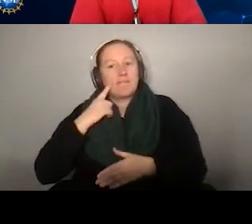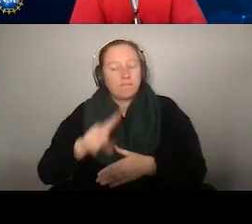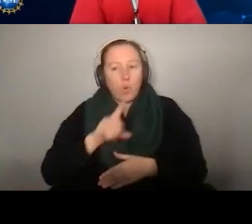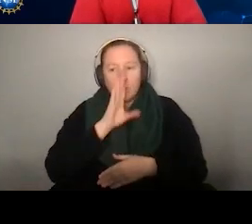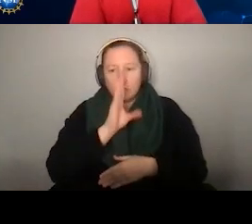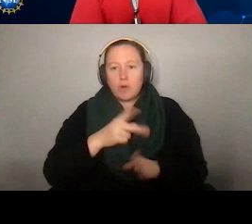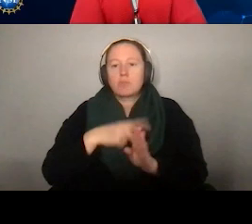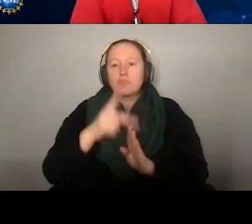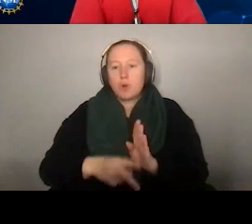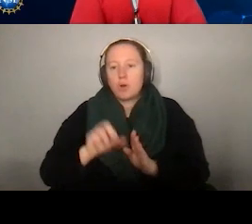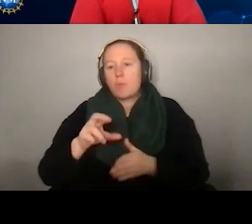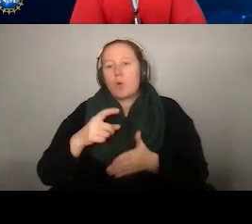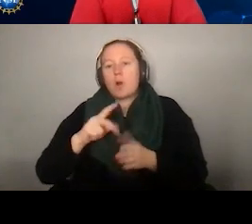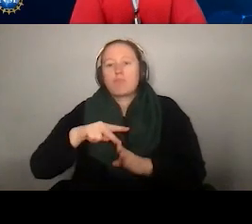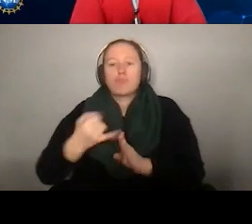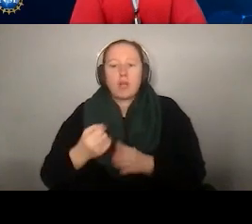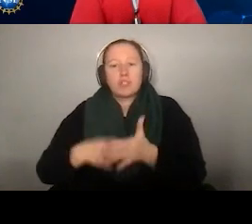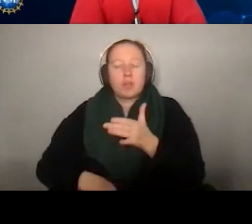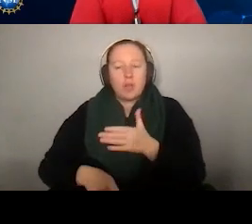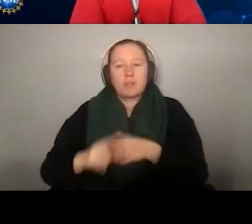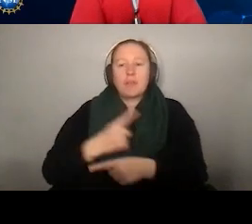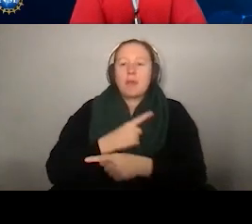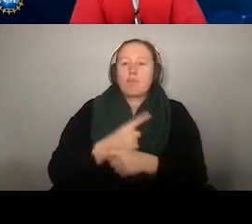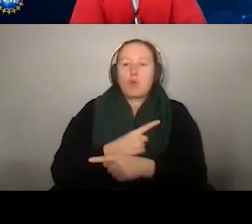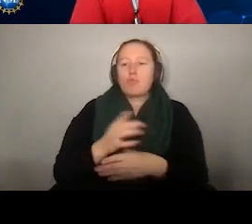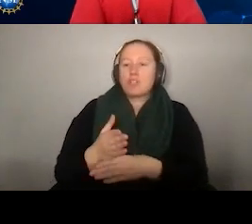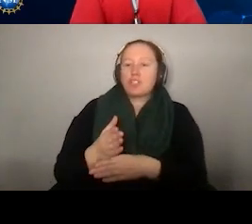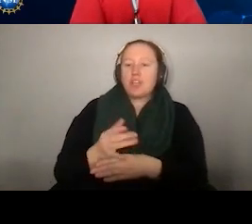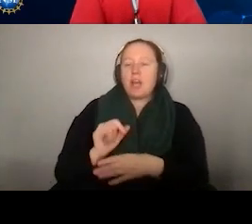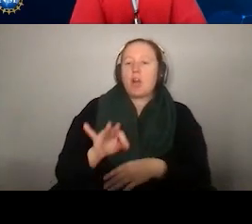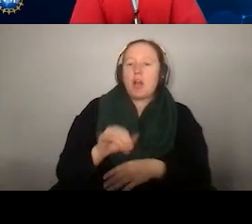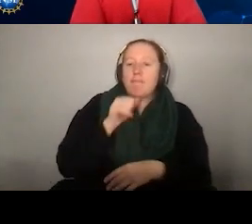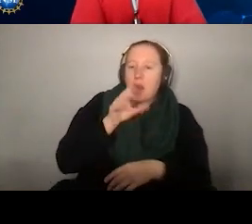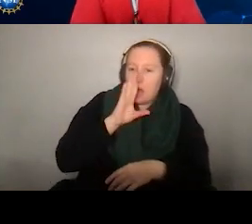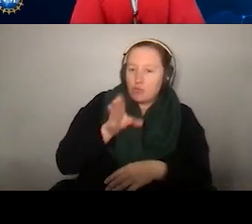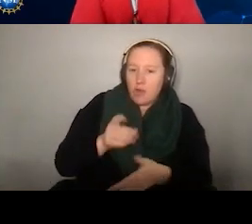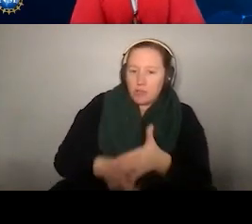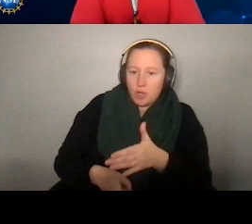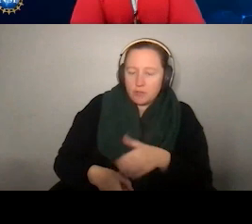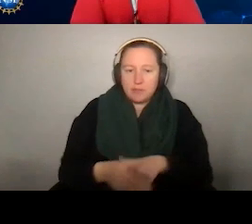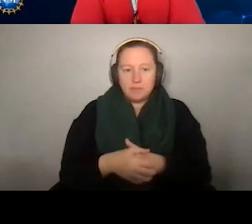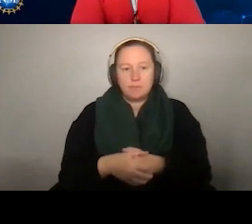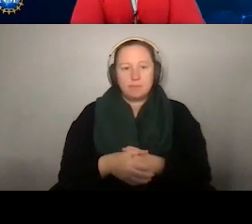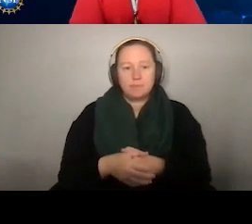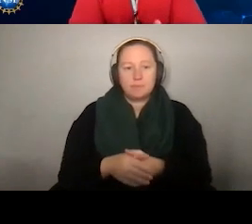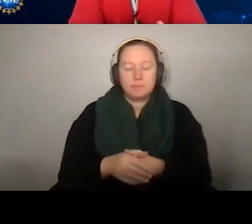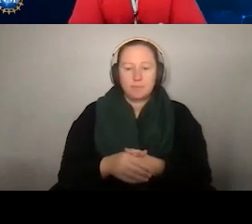the appropriate share of the allowable indirect cost. It is important to remember that